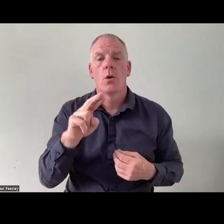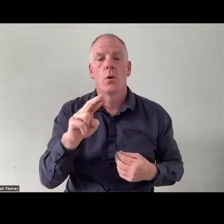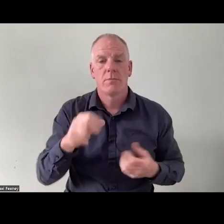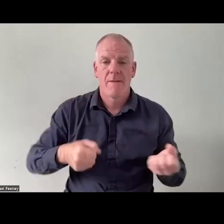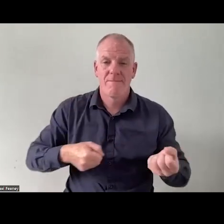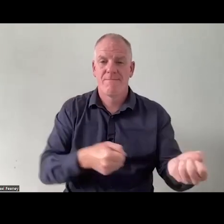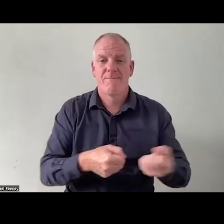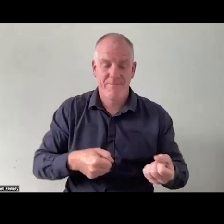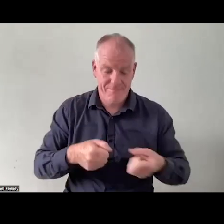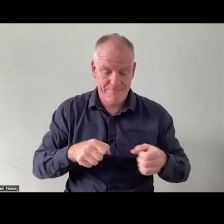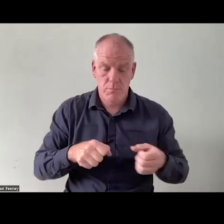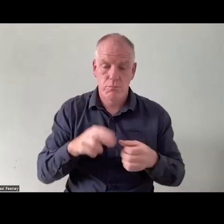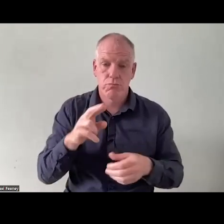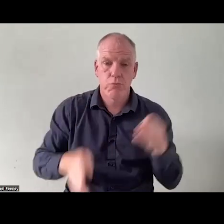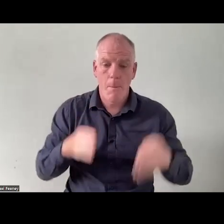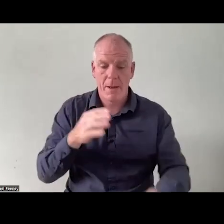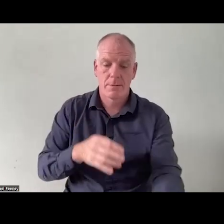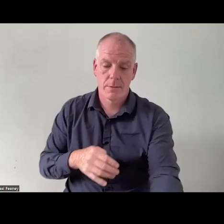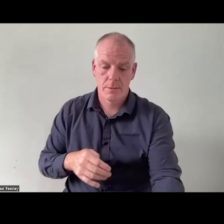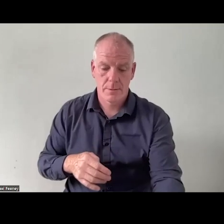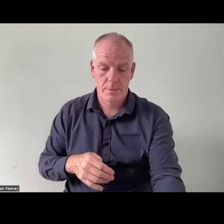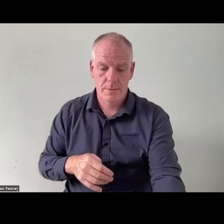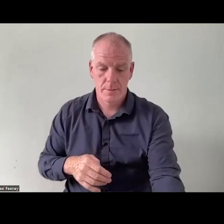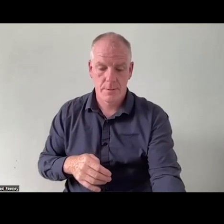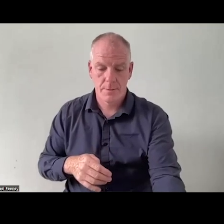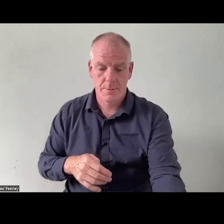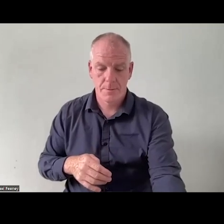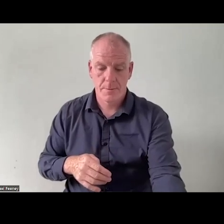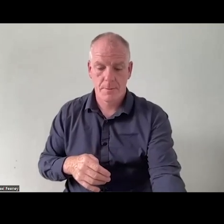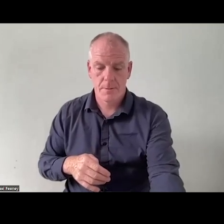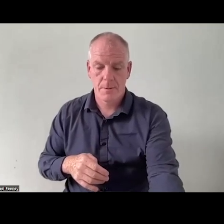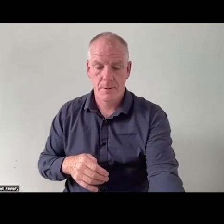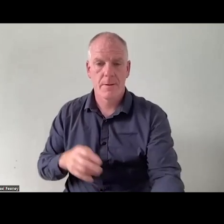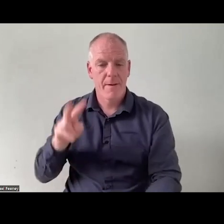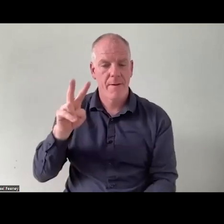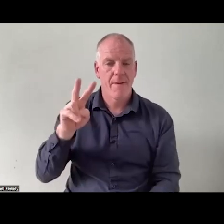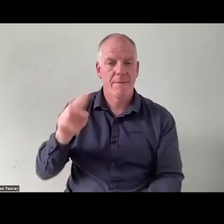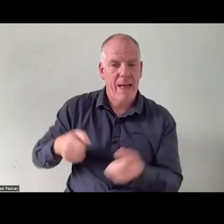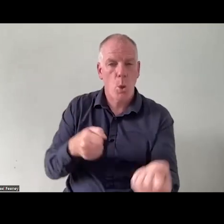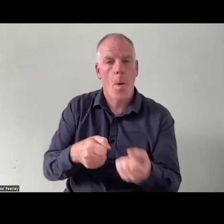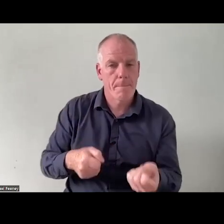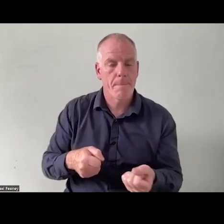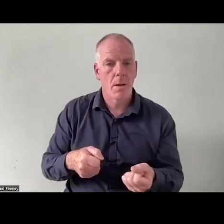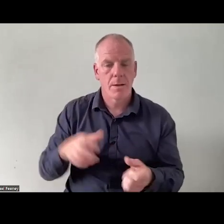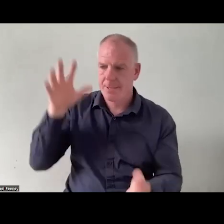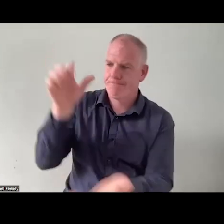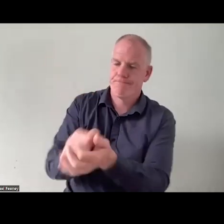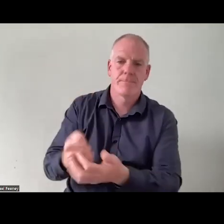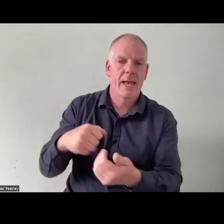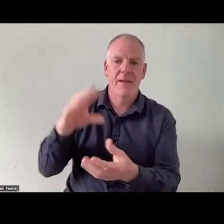which can sometimes run out of power while it's out and about. Just by putting a NaviLens code on, that means that you can find it if it runs out of battery charge.